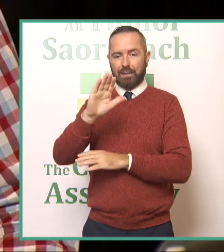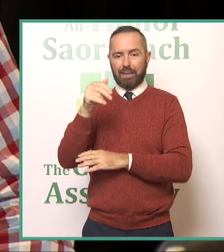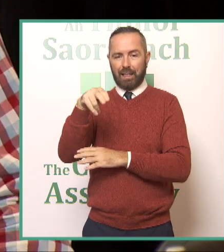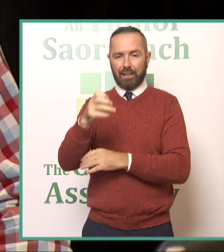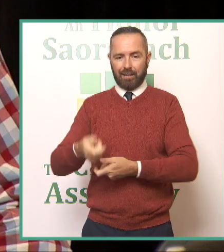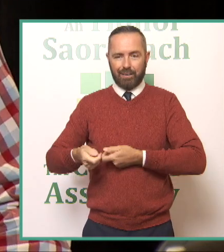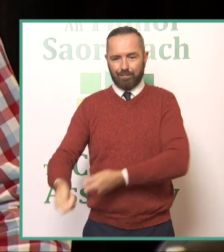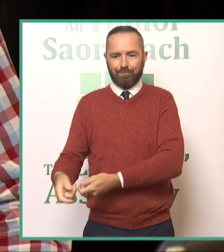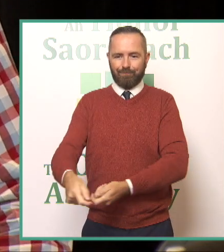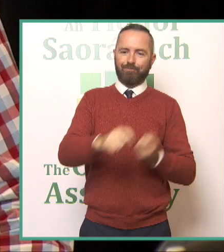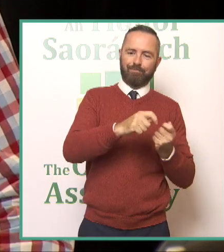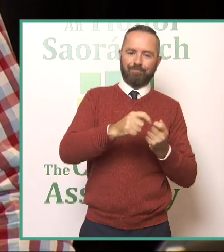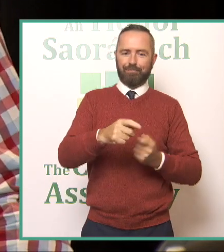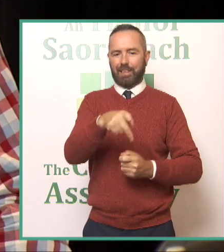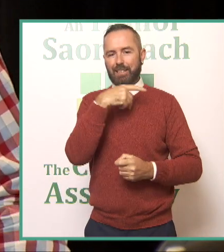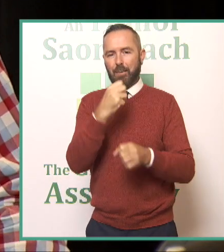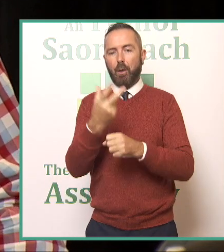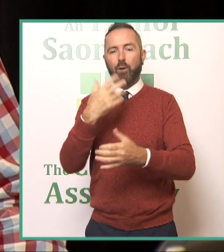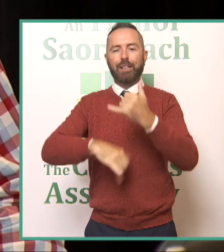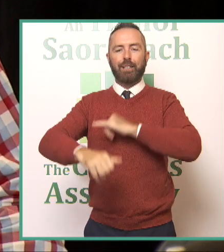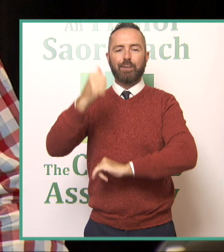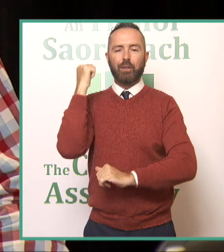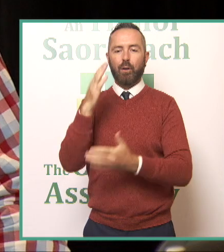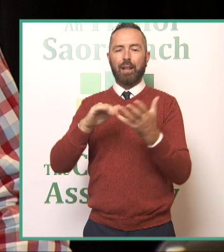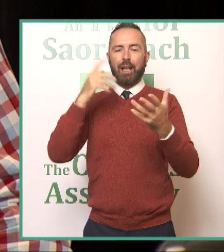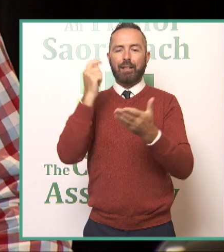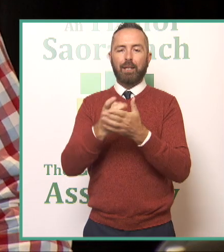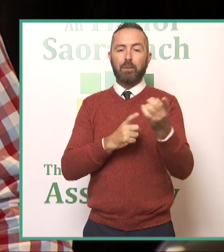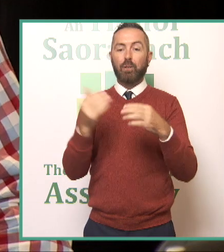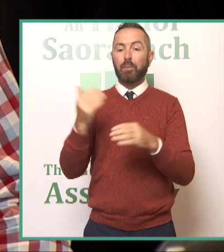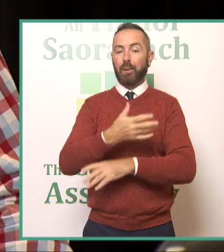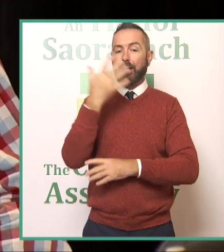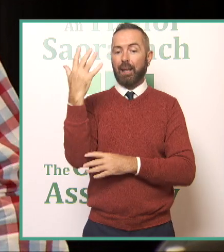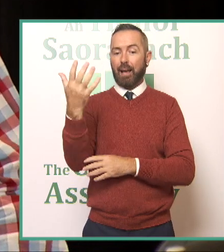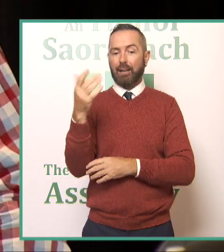that about 30 years ago. One of the last times he cut off by hand he they were around the bug